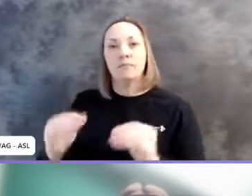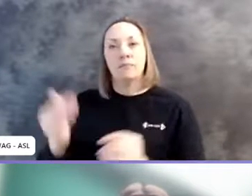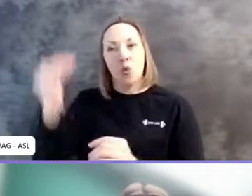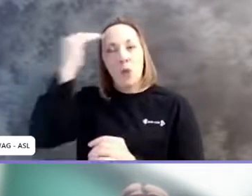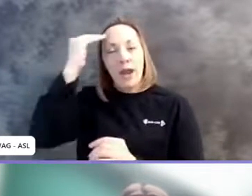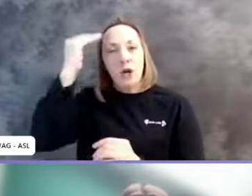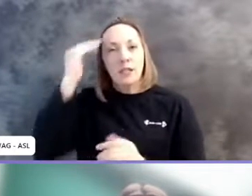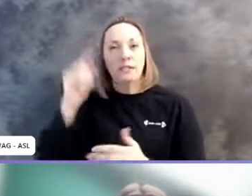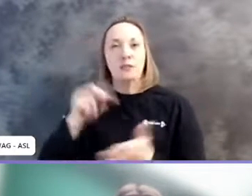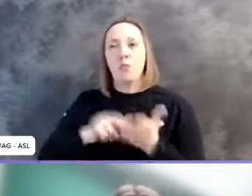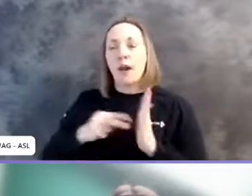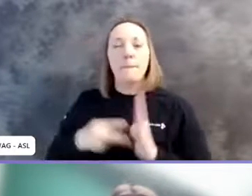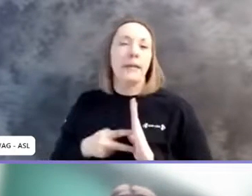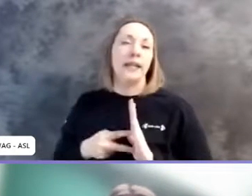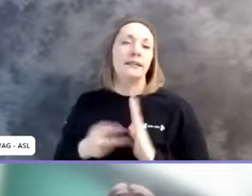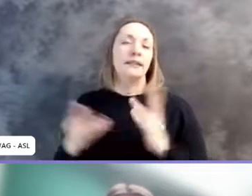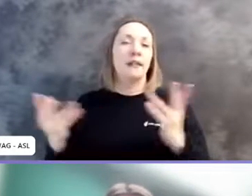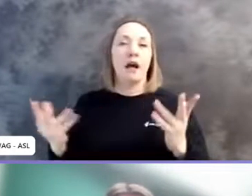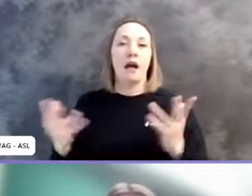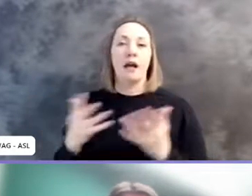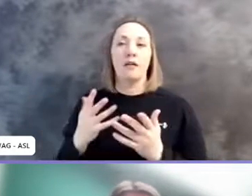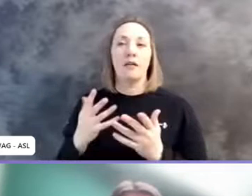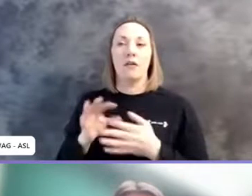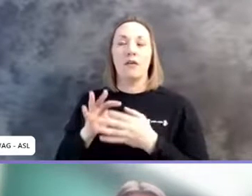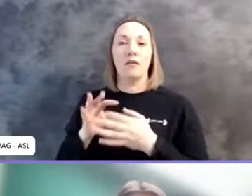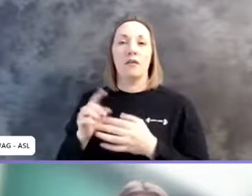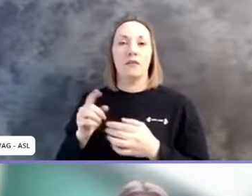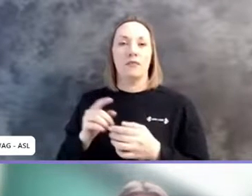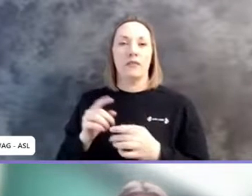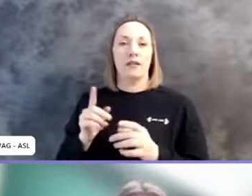important important. A lot of our initial efforts was